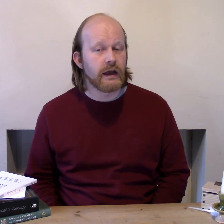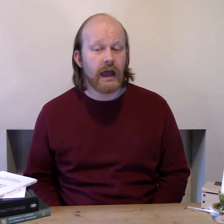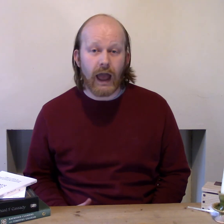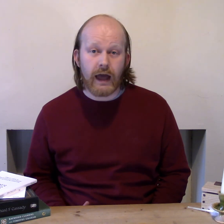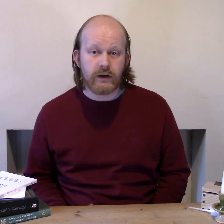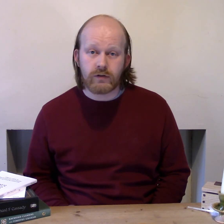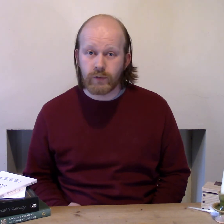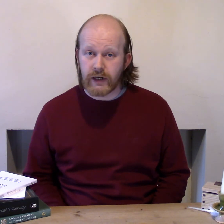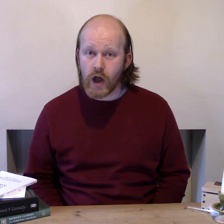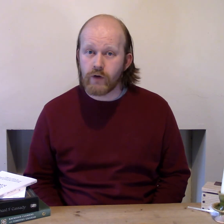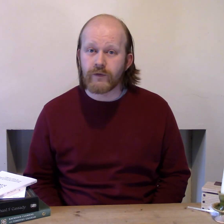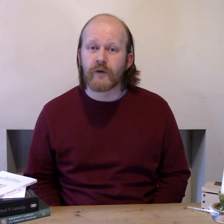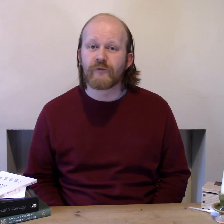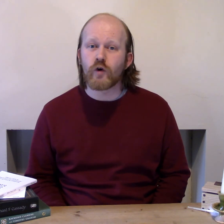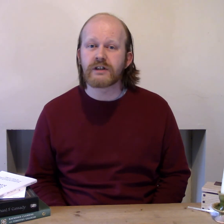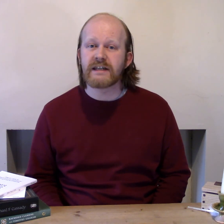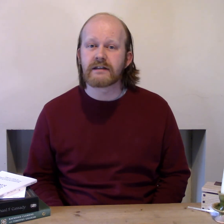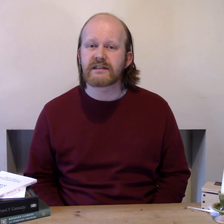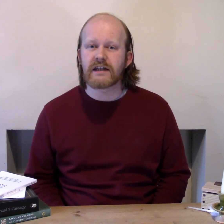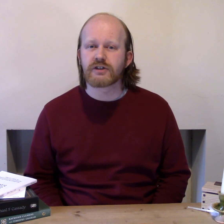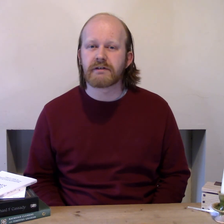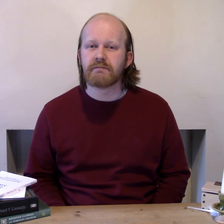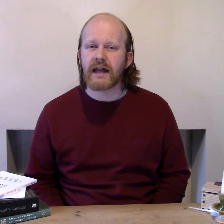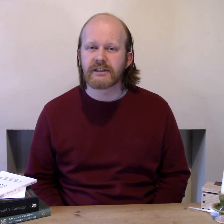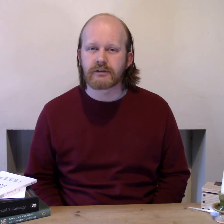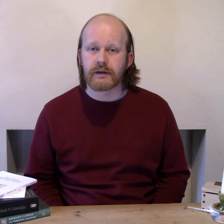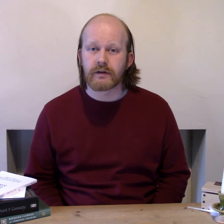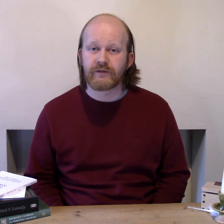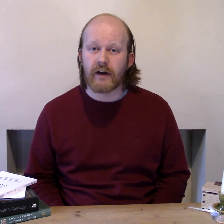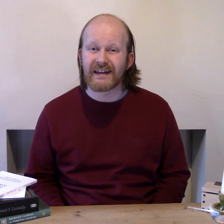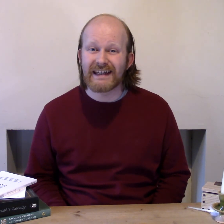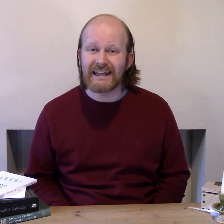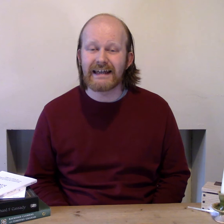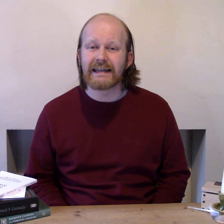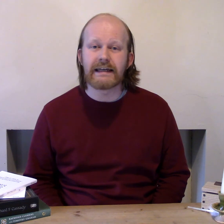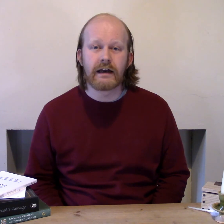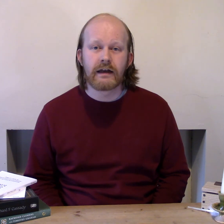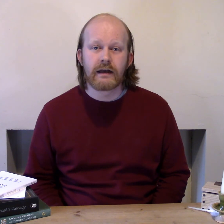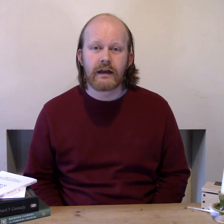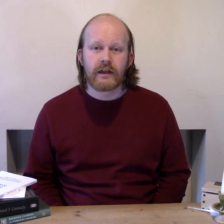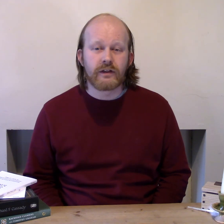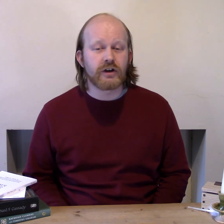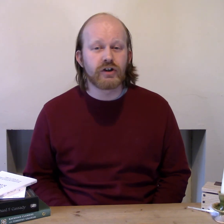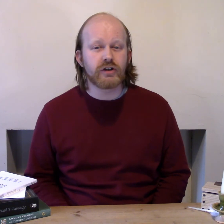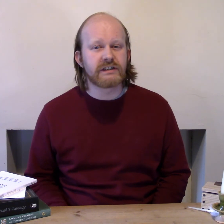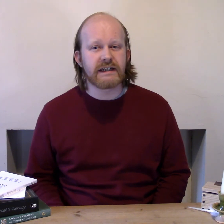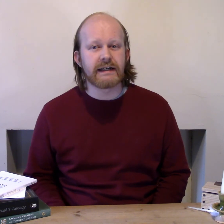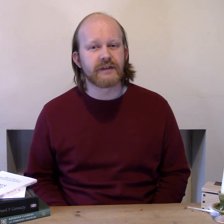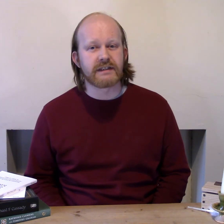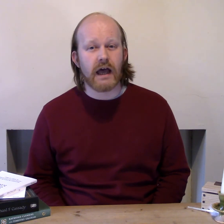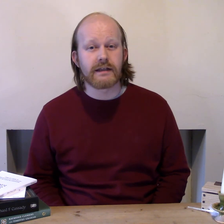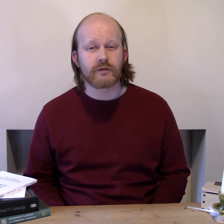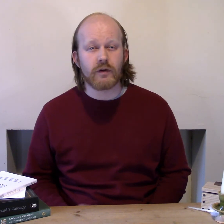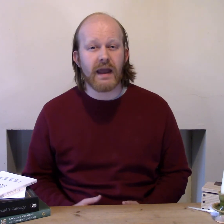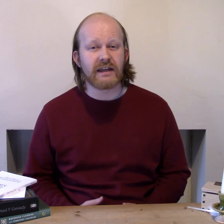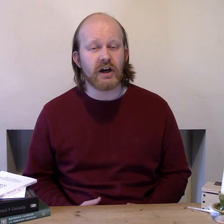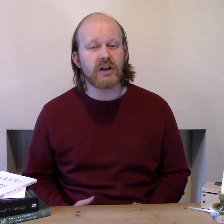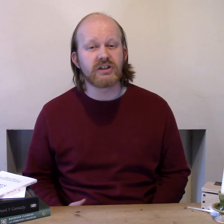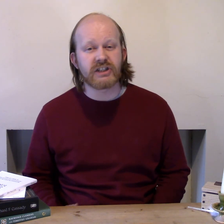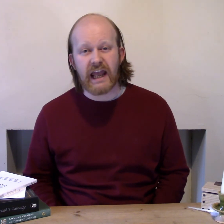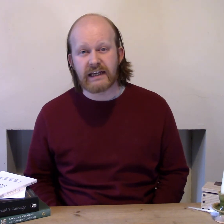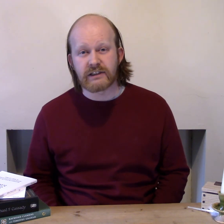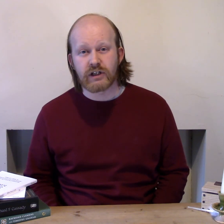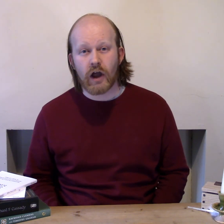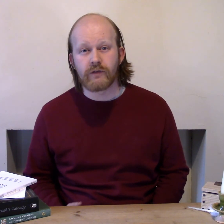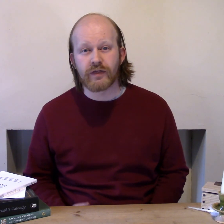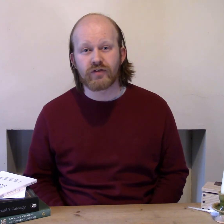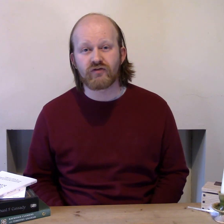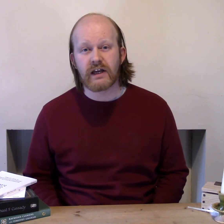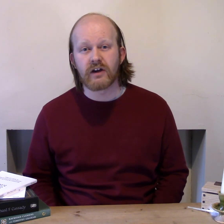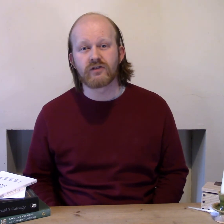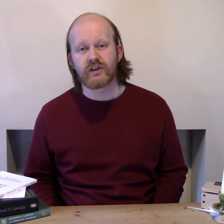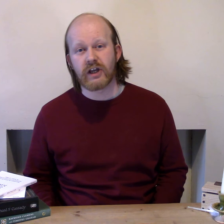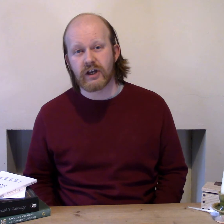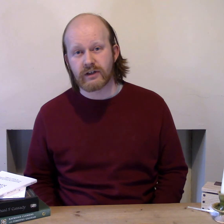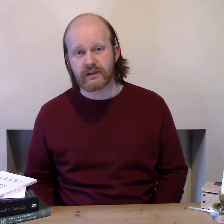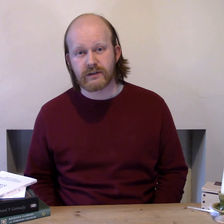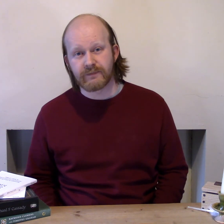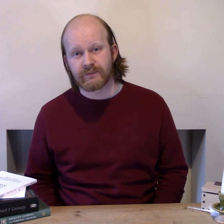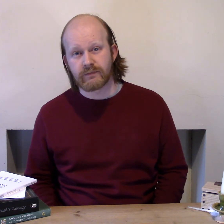and we know from a 14th century manuscript found in Ely that a good deal of the signs remained unchanged over 300 years.